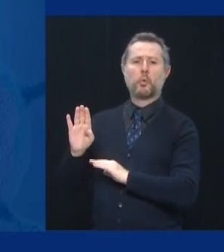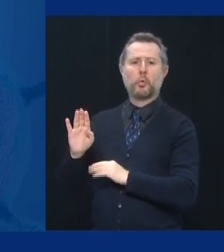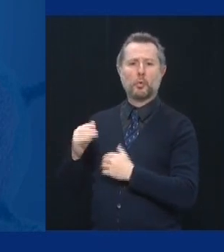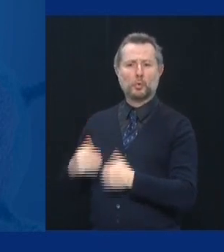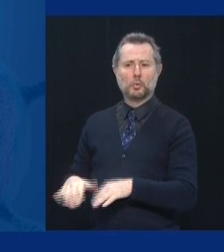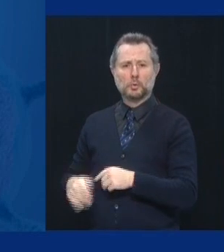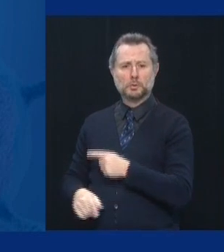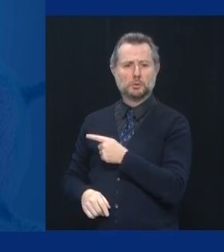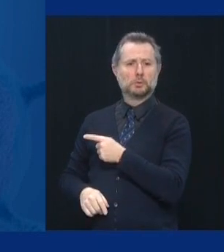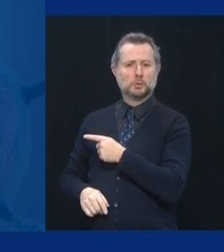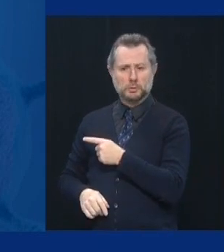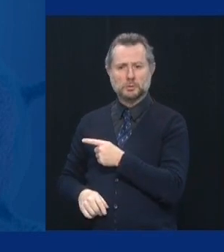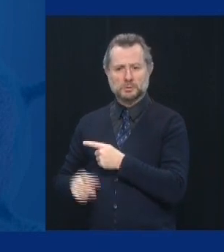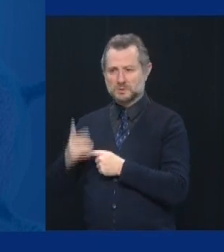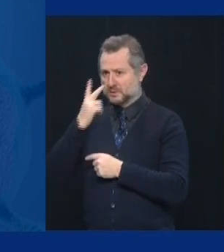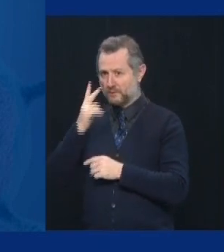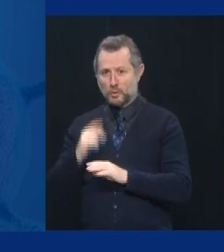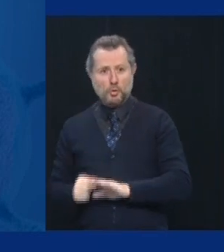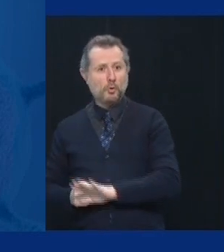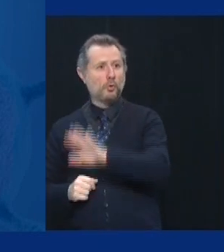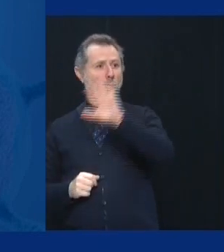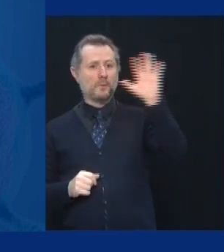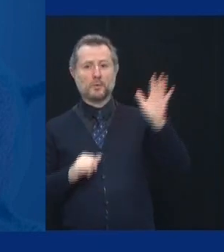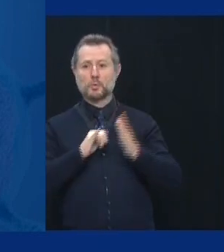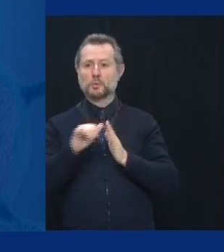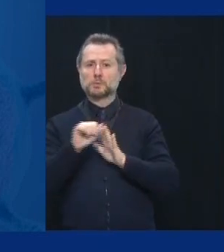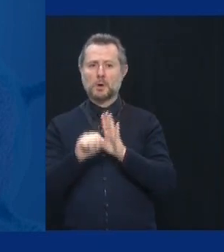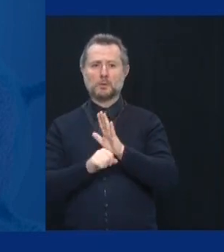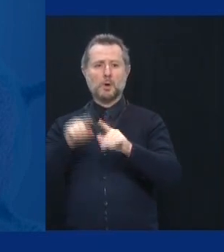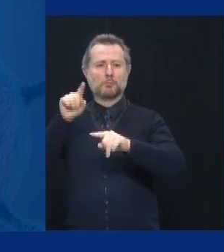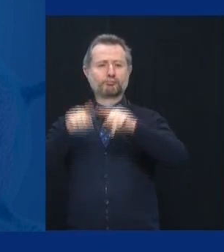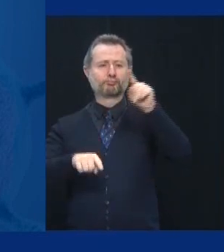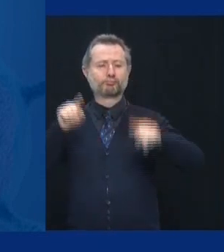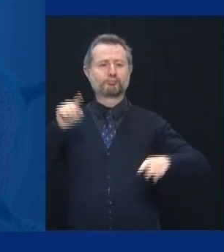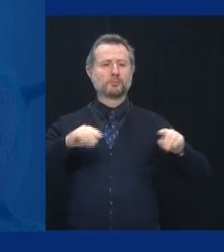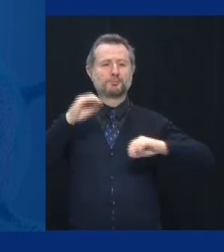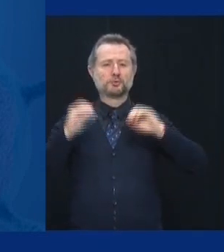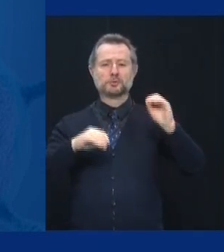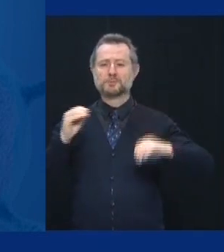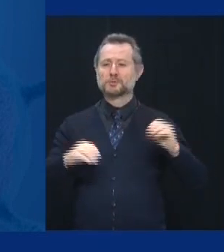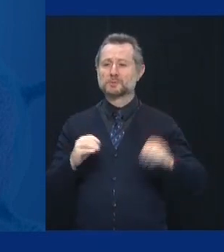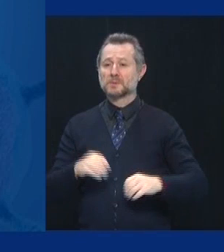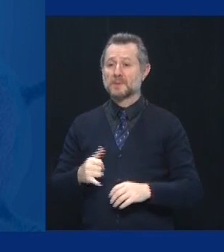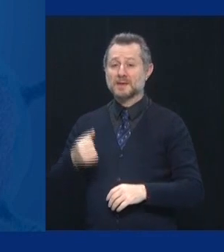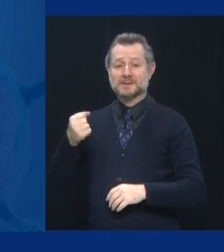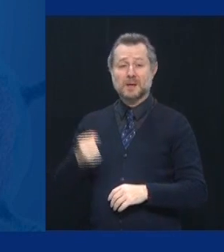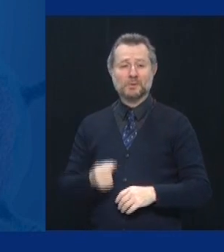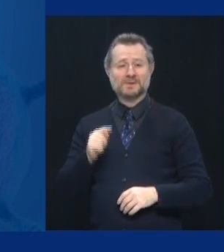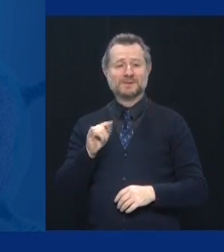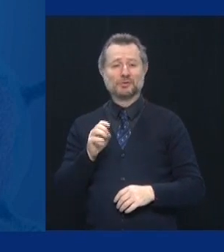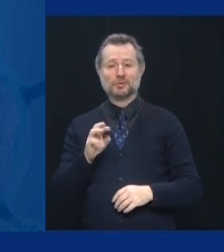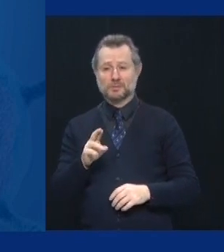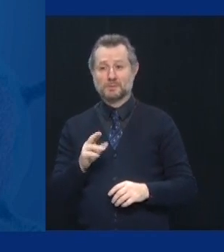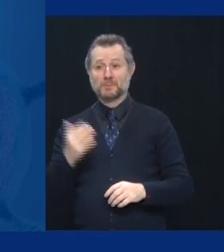NOT IN THE RIGHT Ry IRECTION. POSITIVITY RATE, AGAIN, YOU SEE IN LONG ISLAND, THAT'S TAKEN A JUMP. BUT AGAIN,